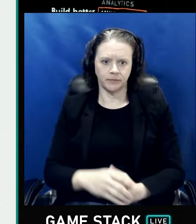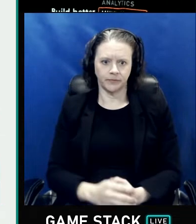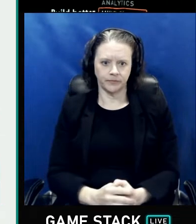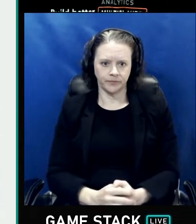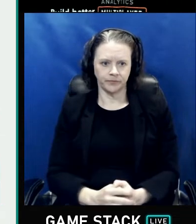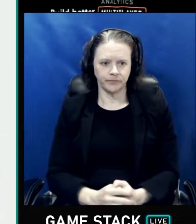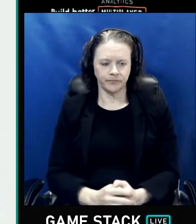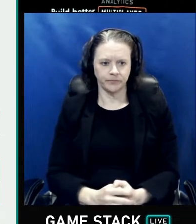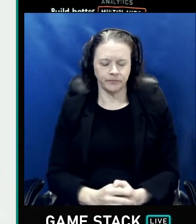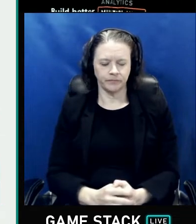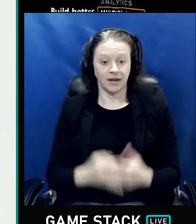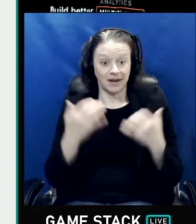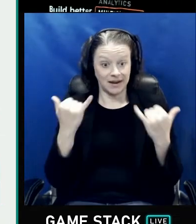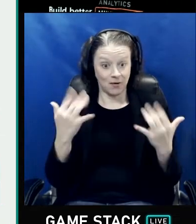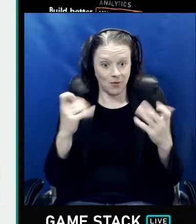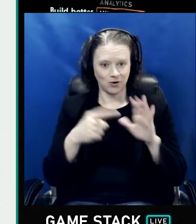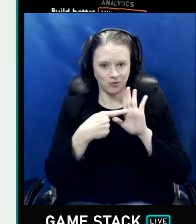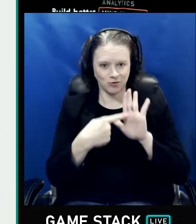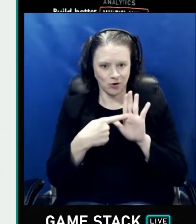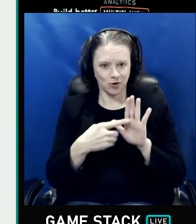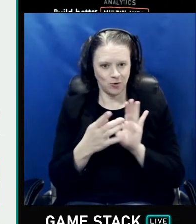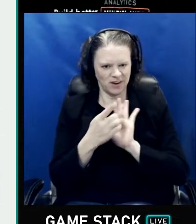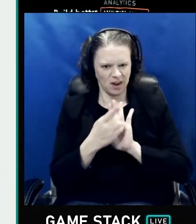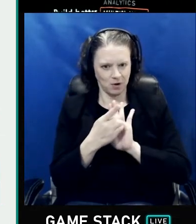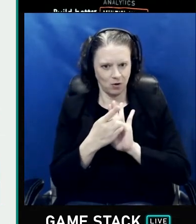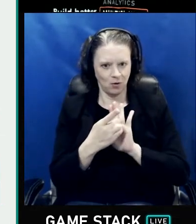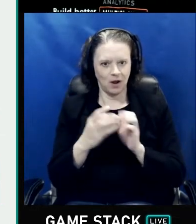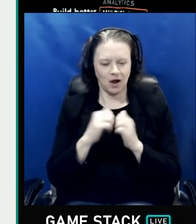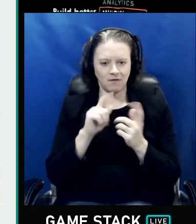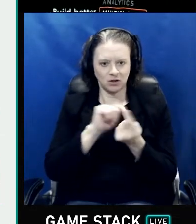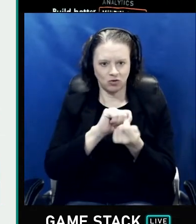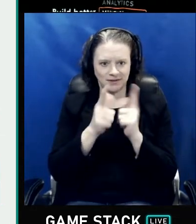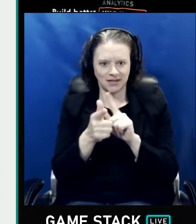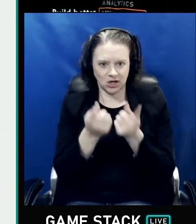Now I'm going to show you a demo of translation happening in a real-time application.